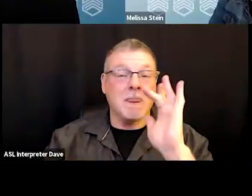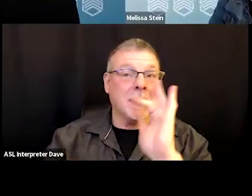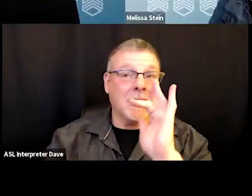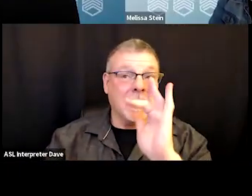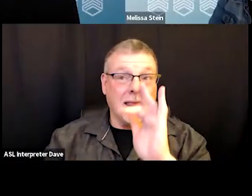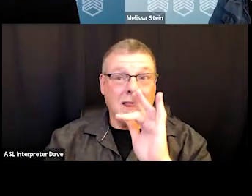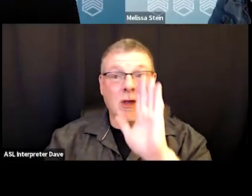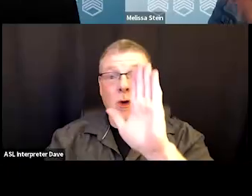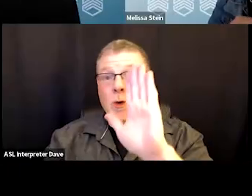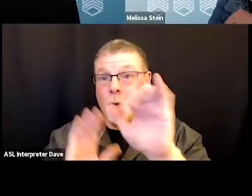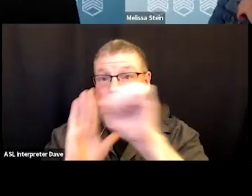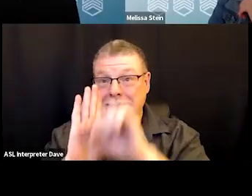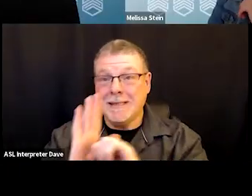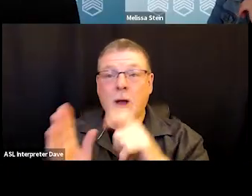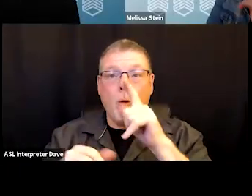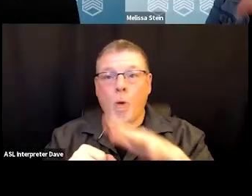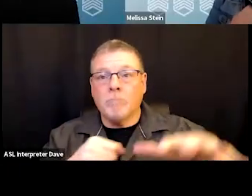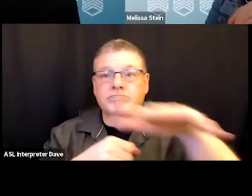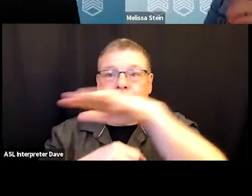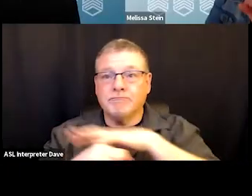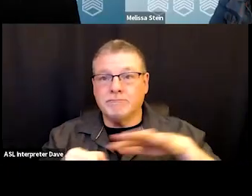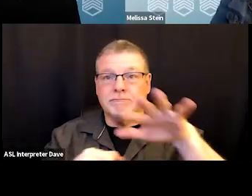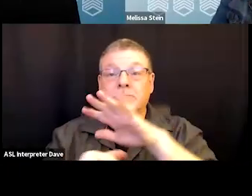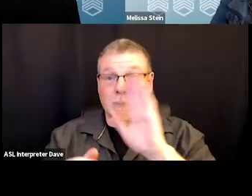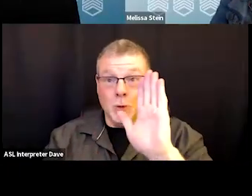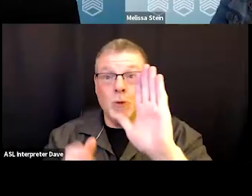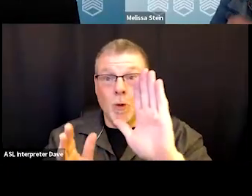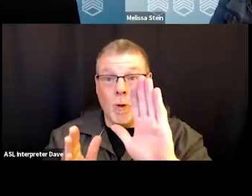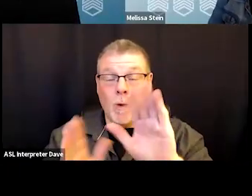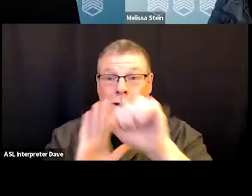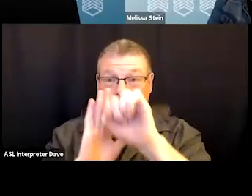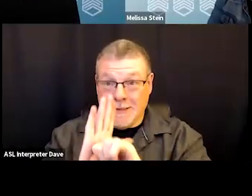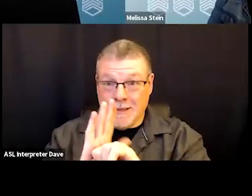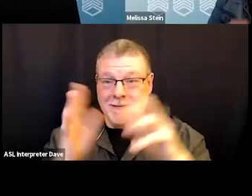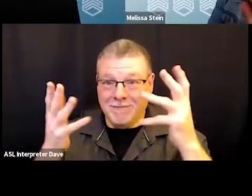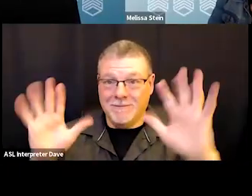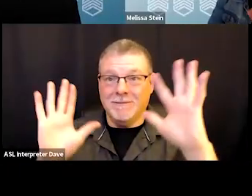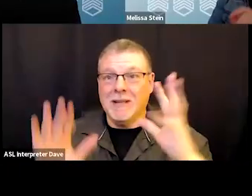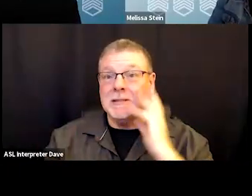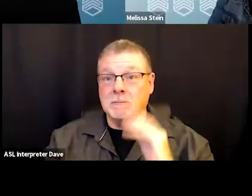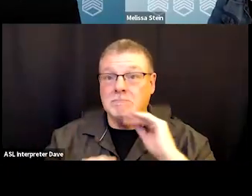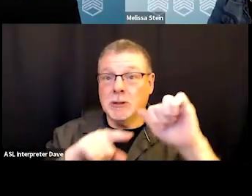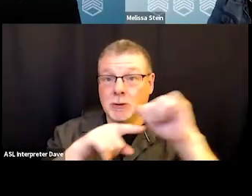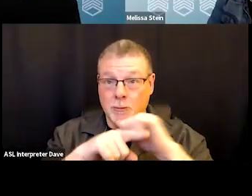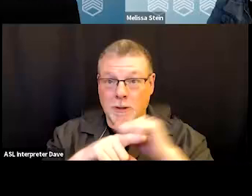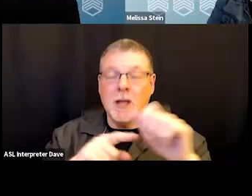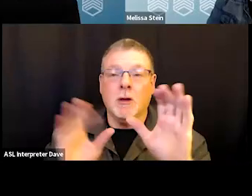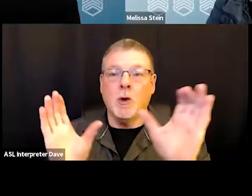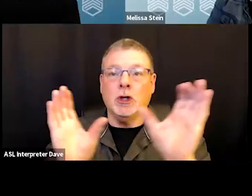and find who in your state has been trained in this specific training. And so they're certified to provide the training.